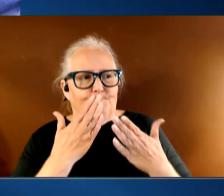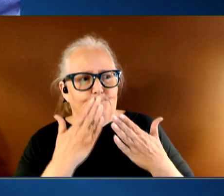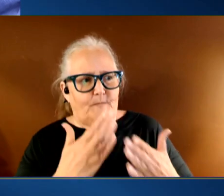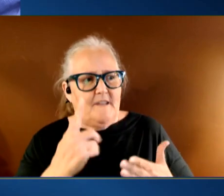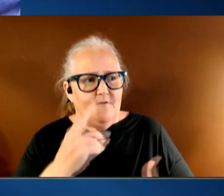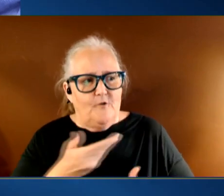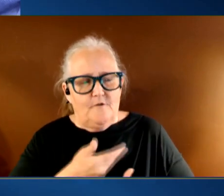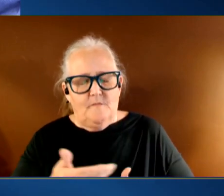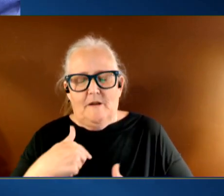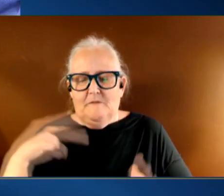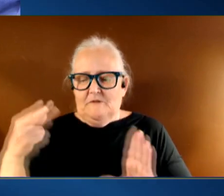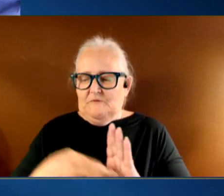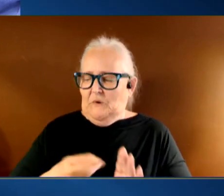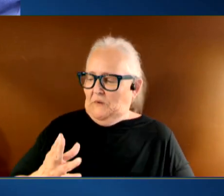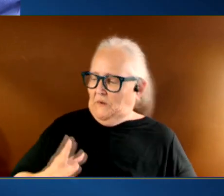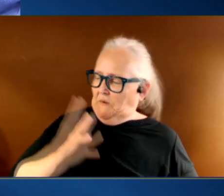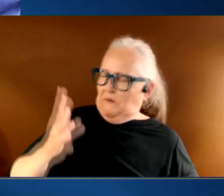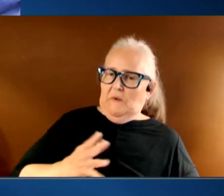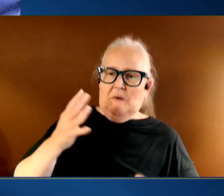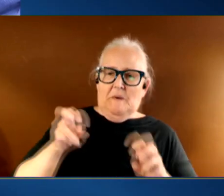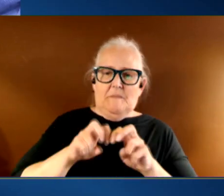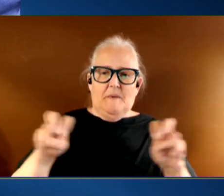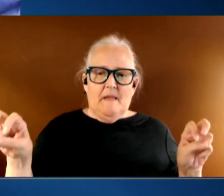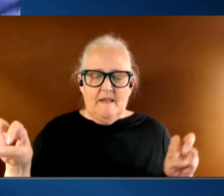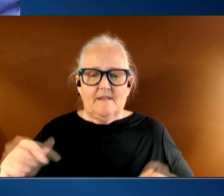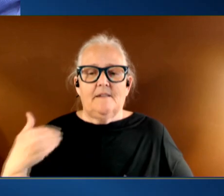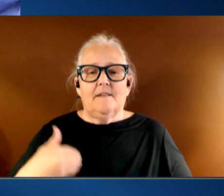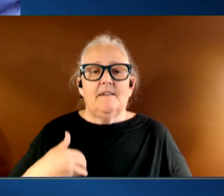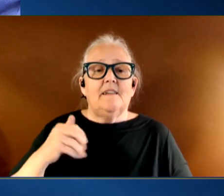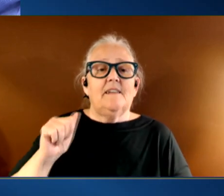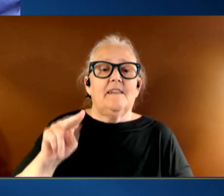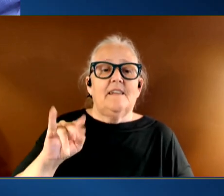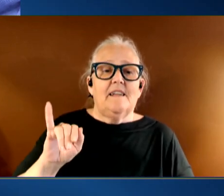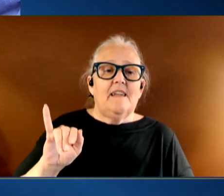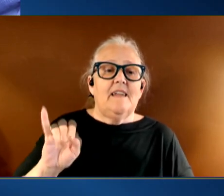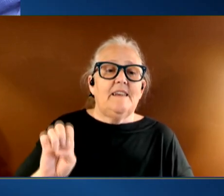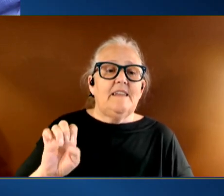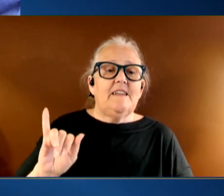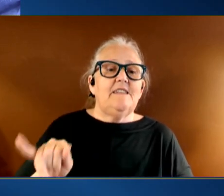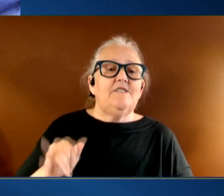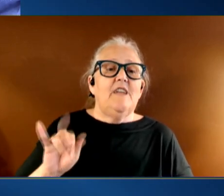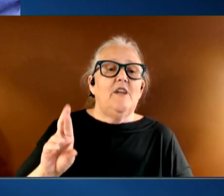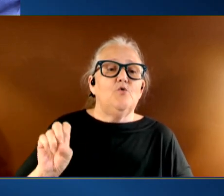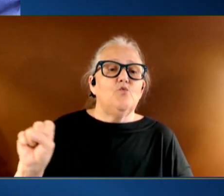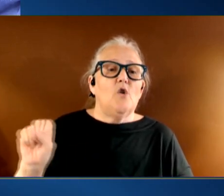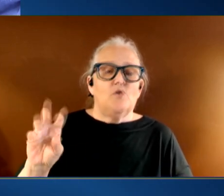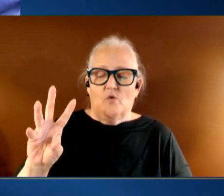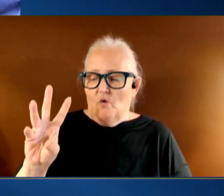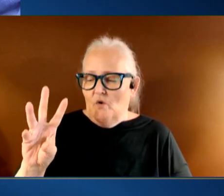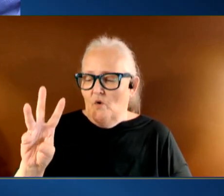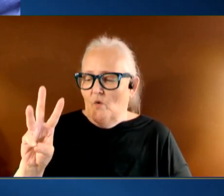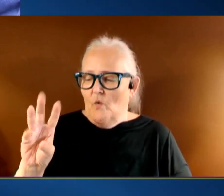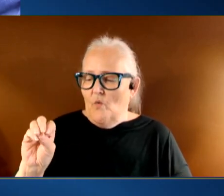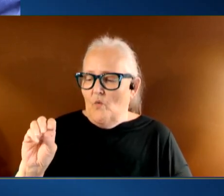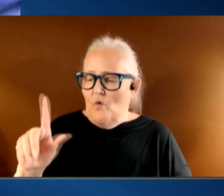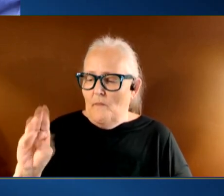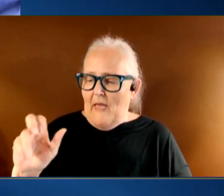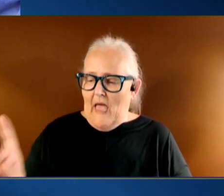panel. I am Annie J. Ross-Womack. I am at the Sickle Cell Disease Association of America,